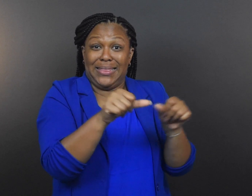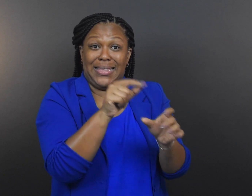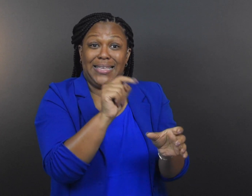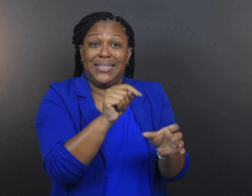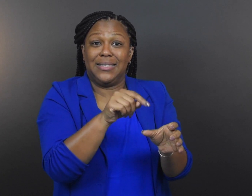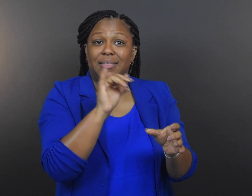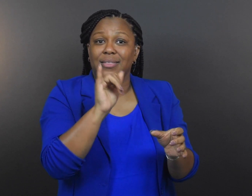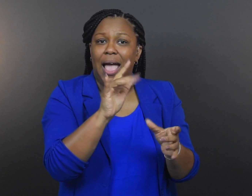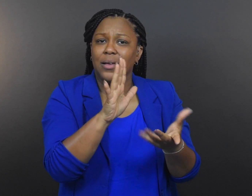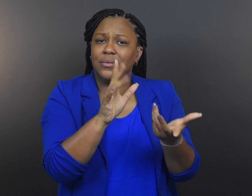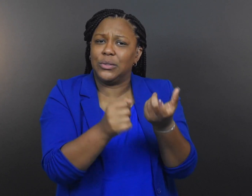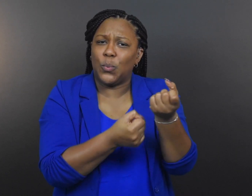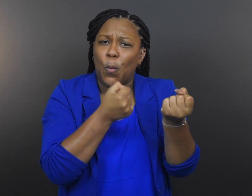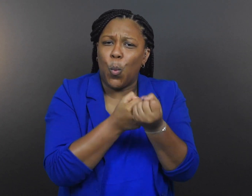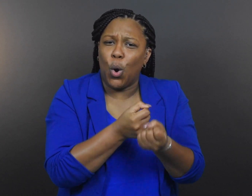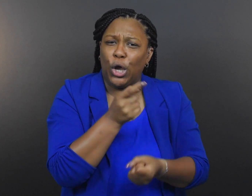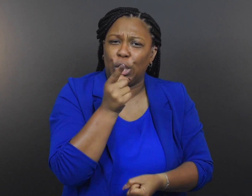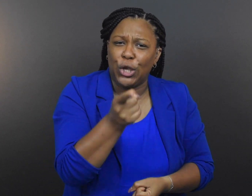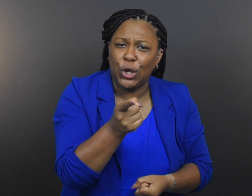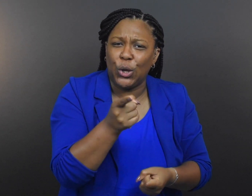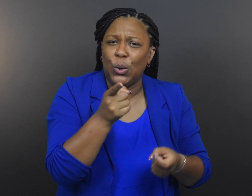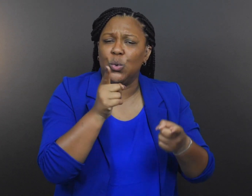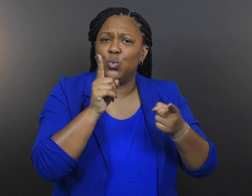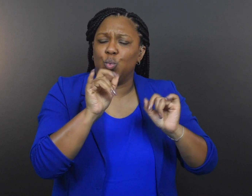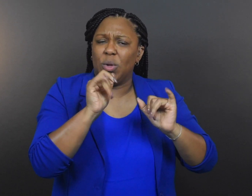can focus on the science and help save lives.”